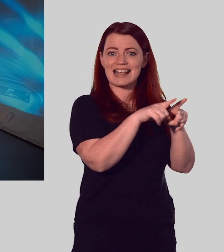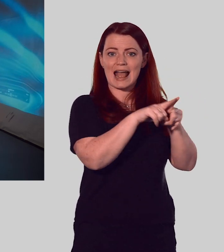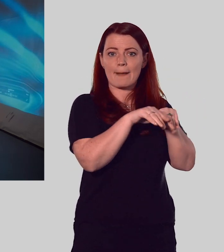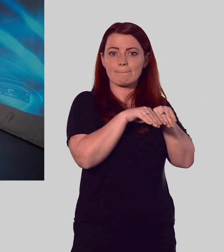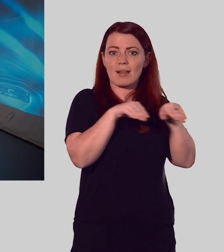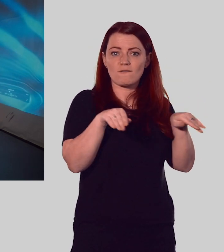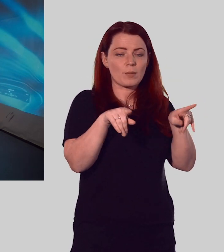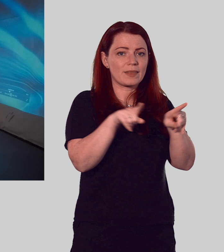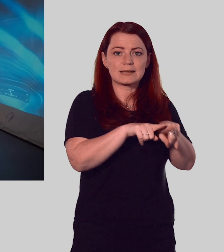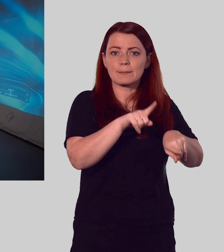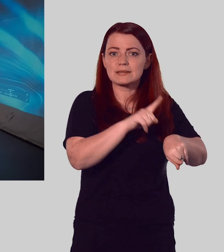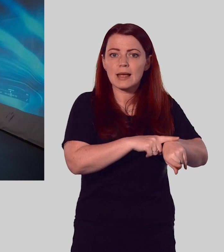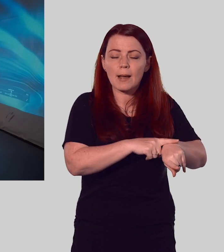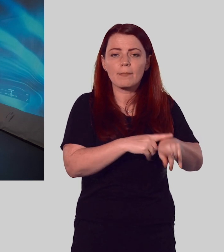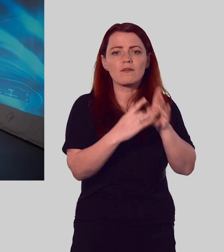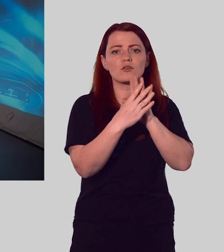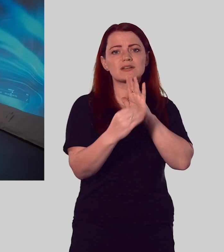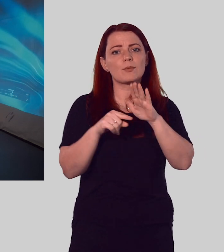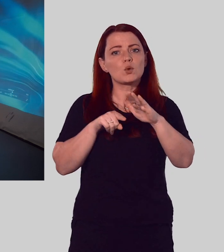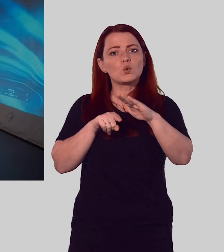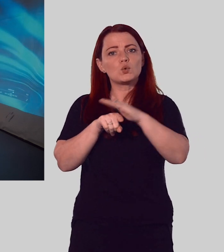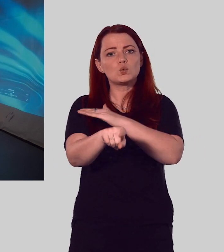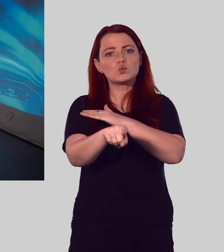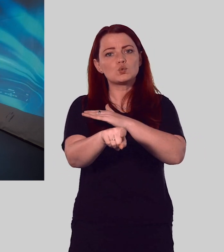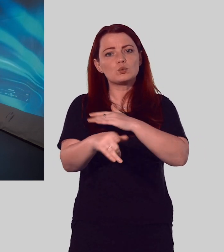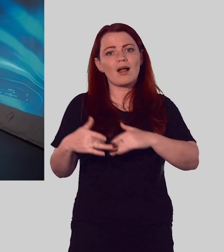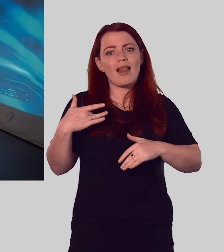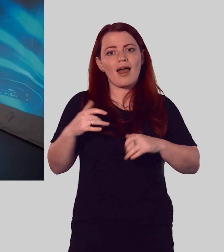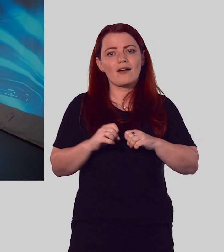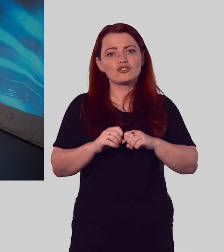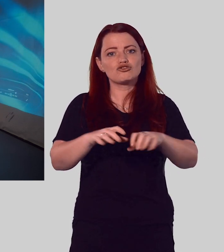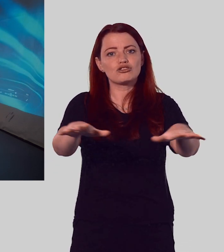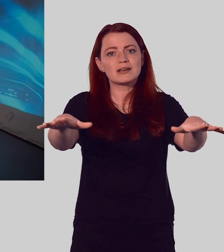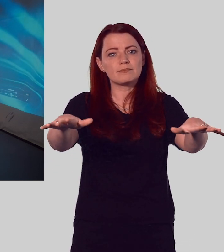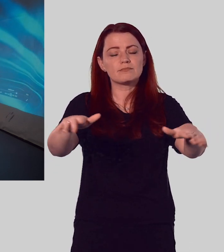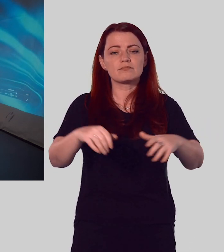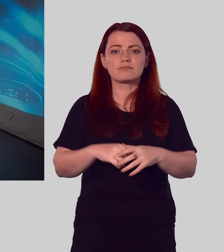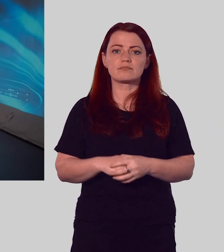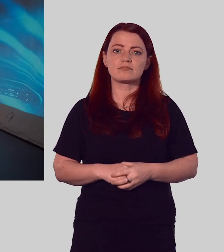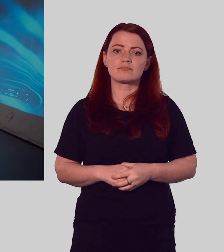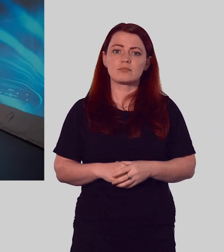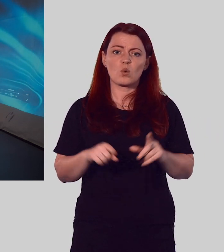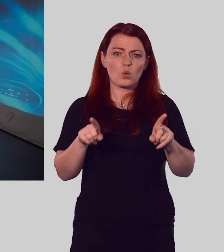for example a YouTube live stream, this is also possible using Instagram Live,